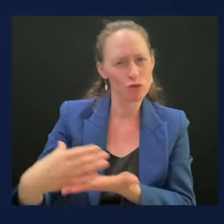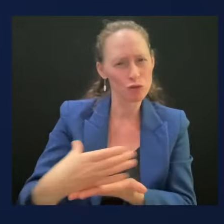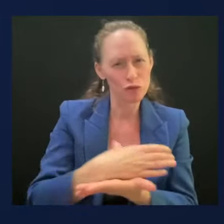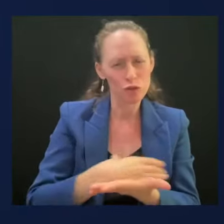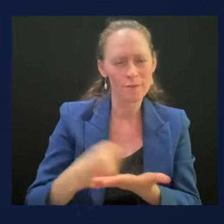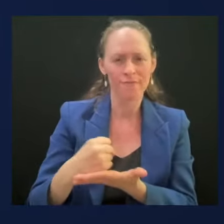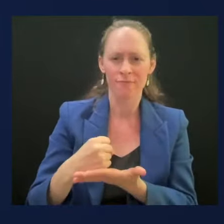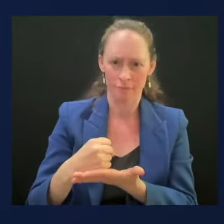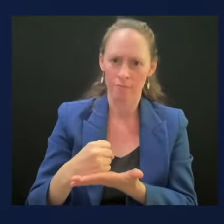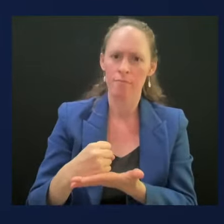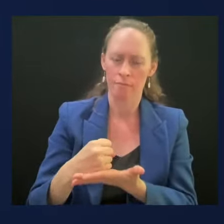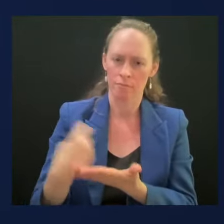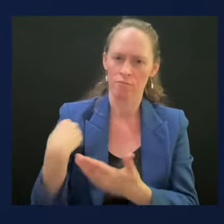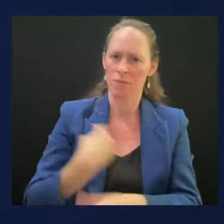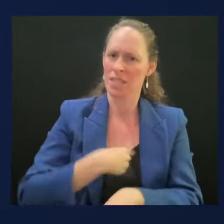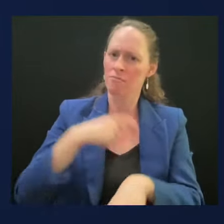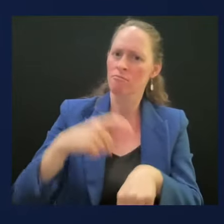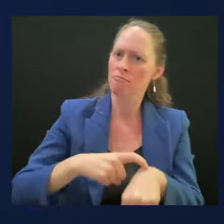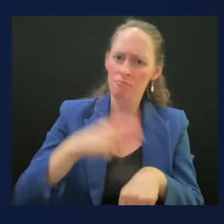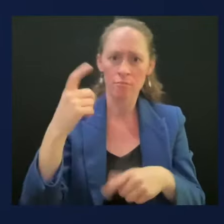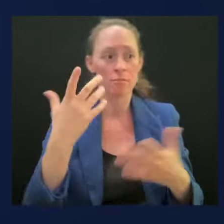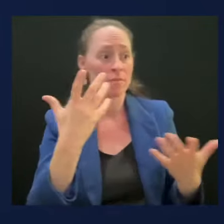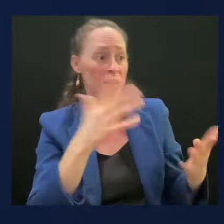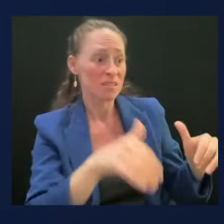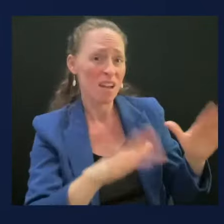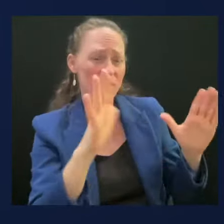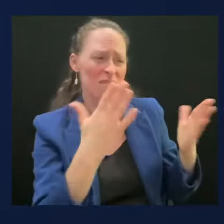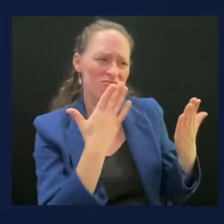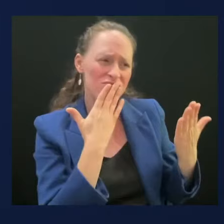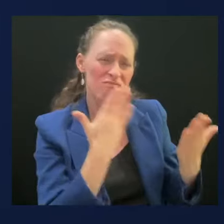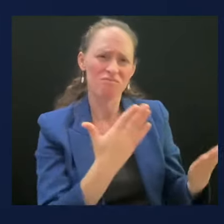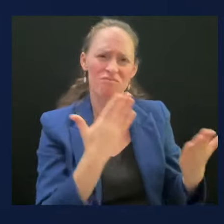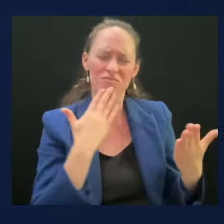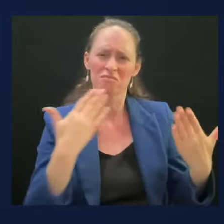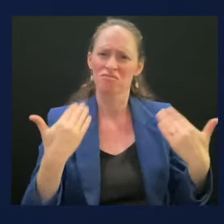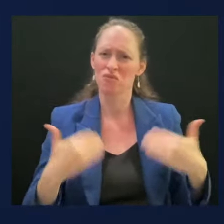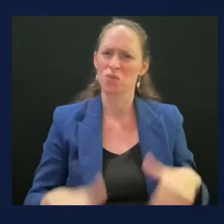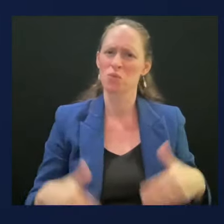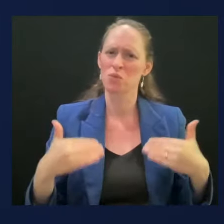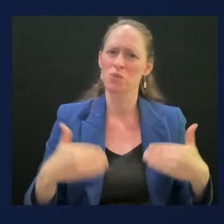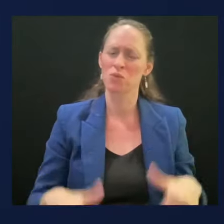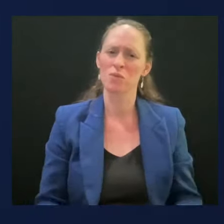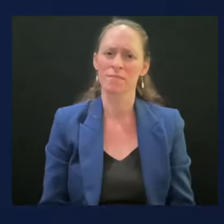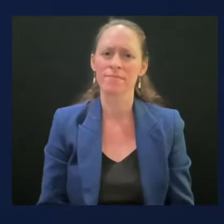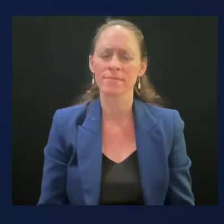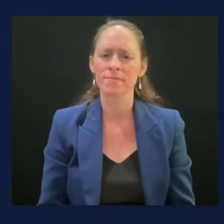They've always held faith in our country, in all that we could be, a citadel of liberty,